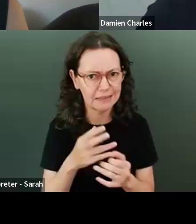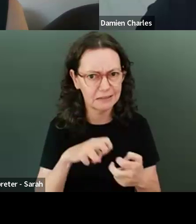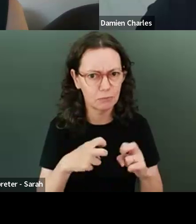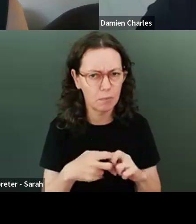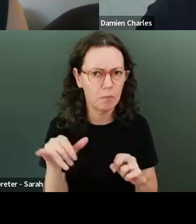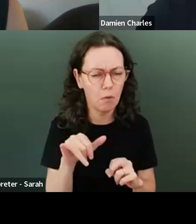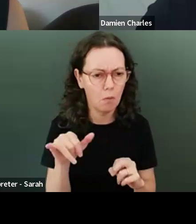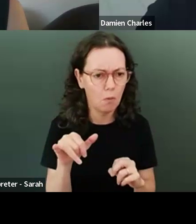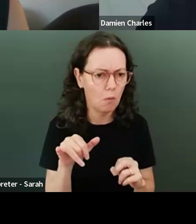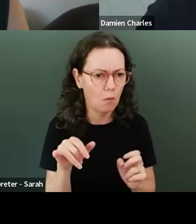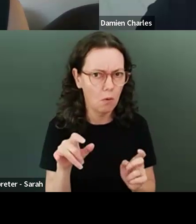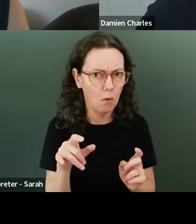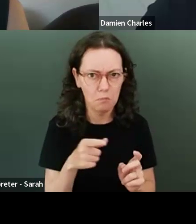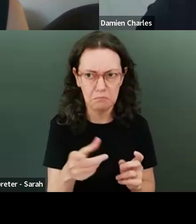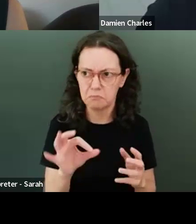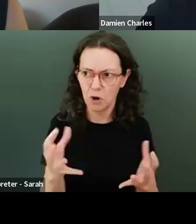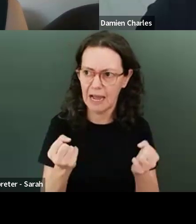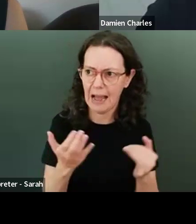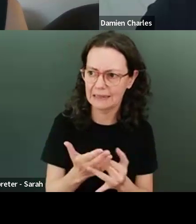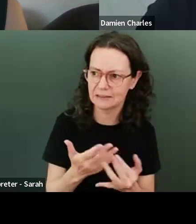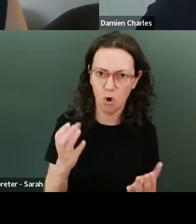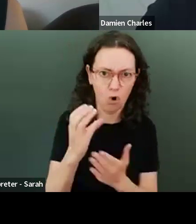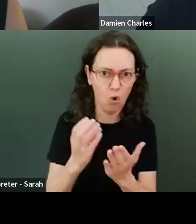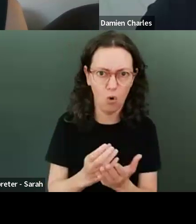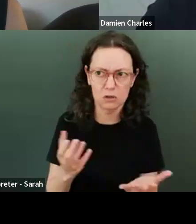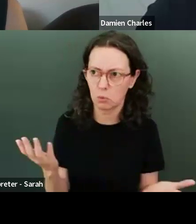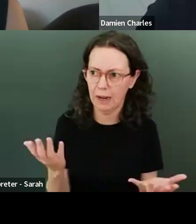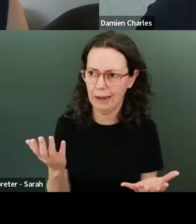that those